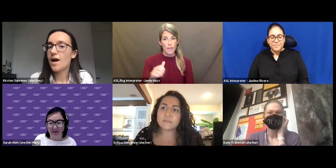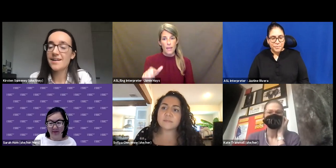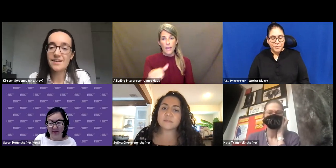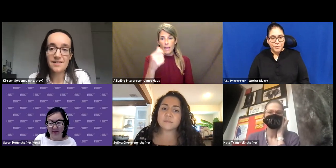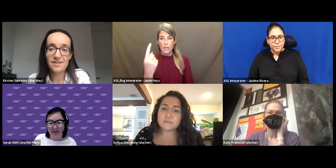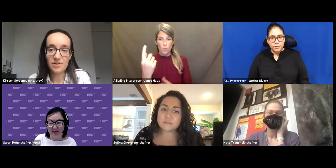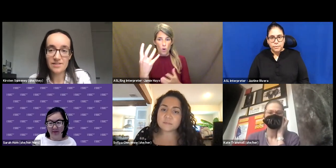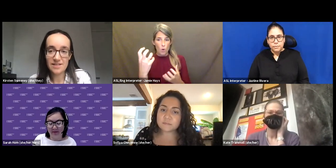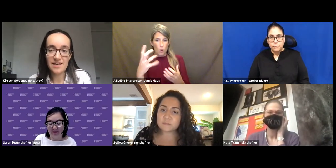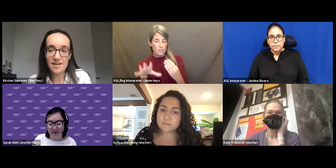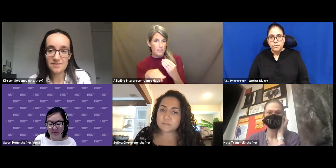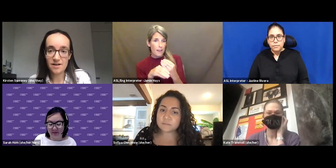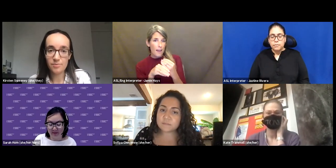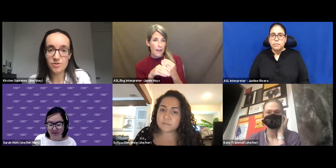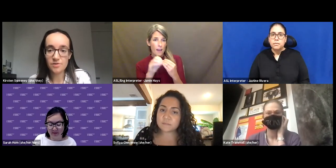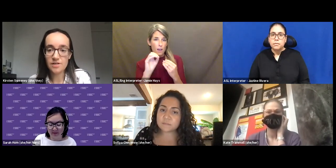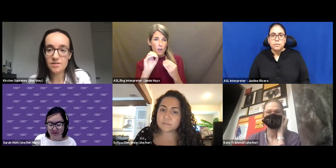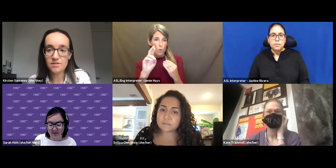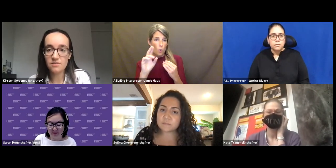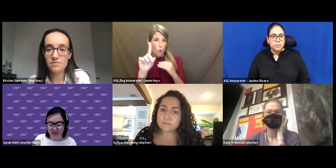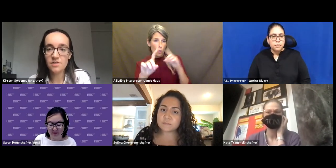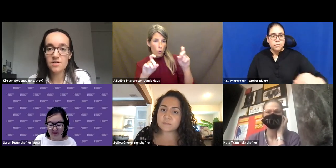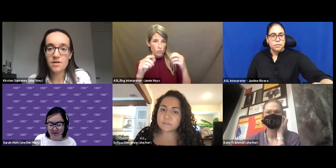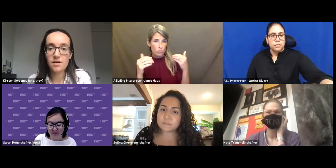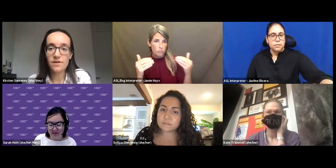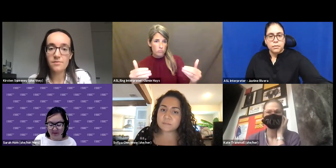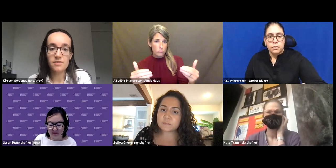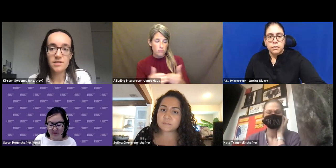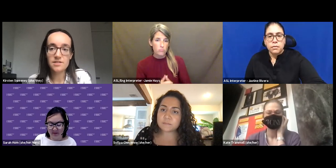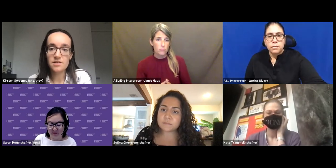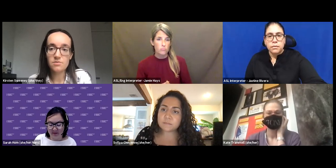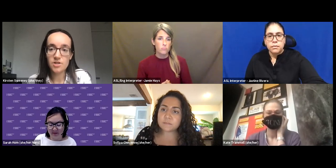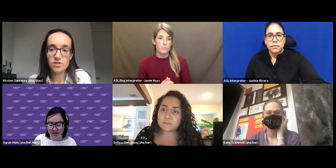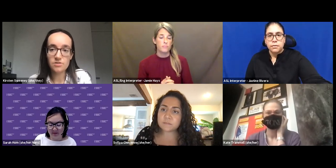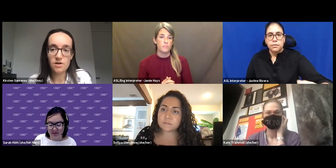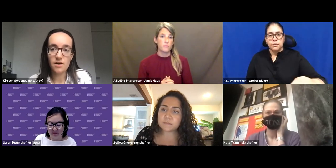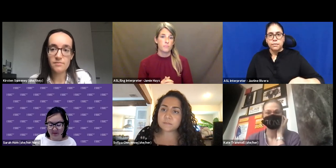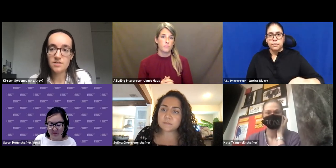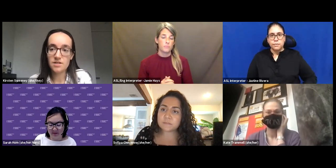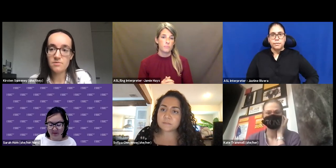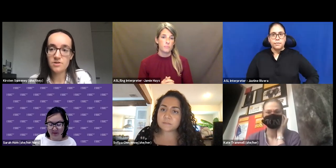had anything they wanted to say has that opportunity. So if anyone else has any questions or comments that they want to